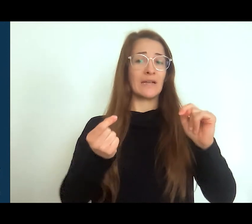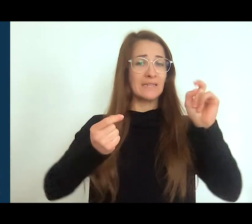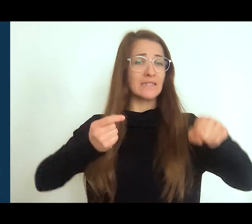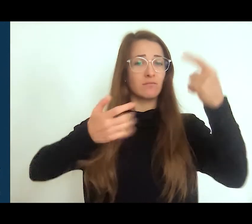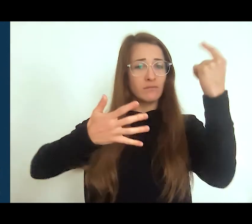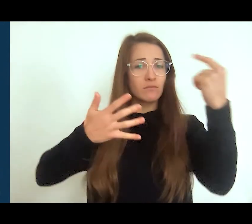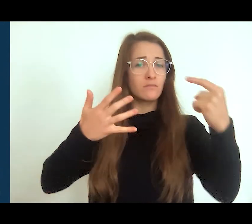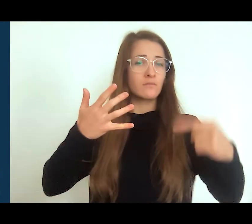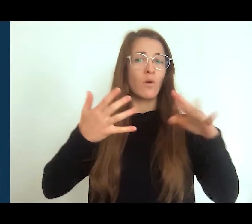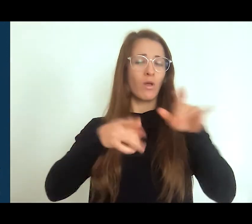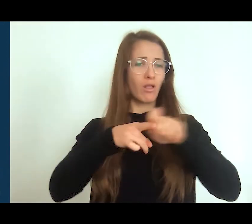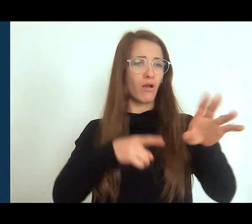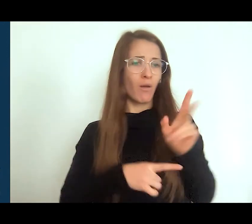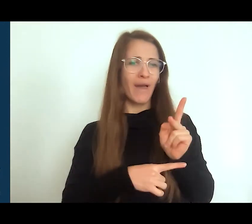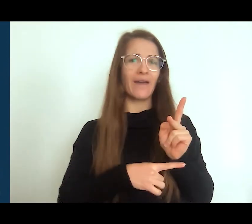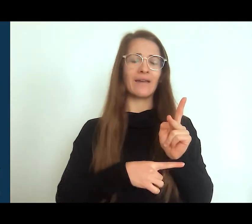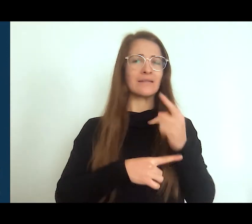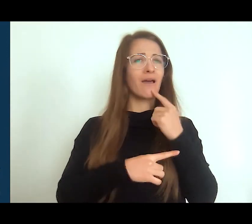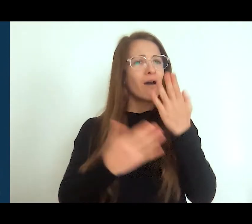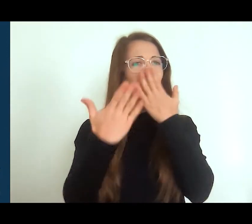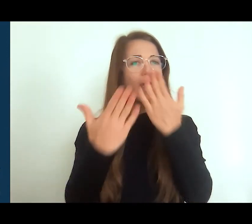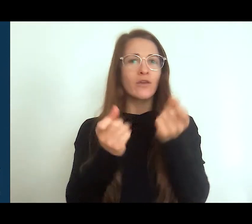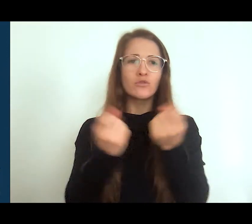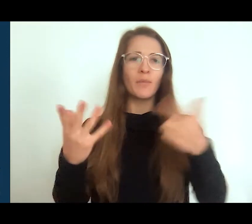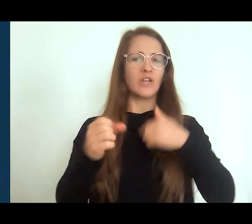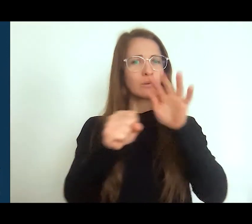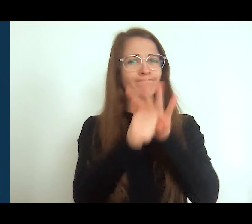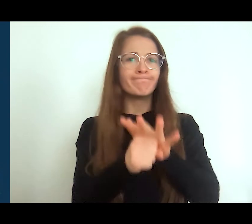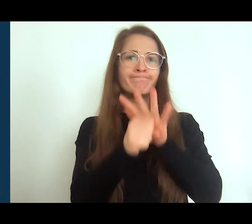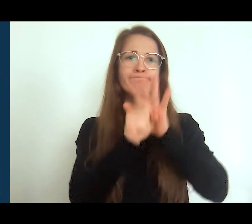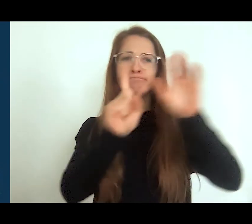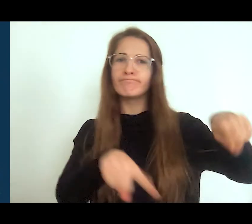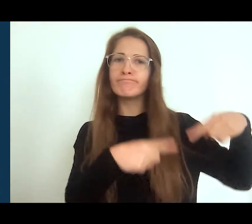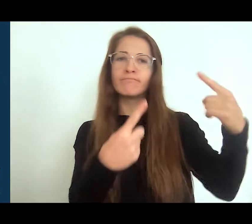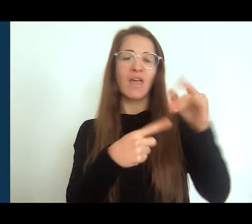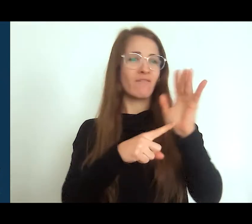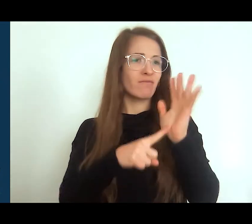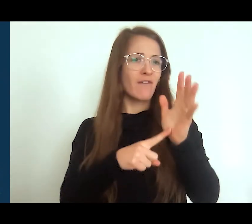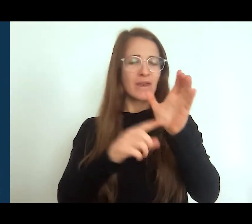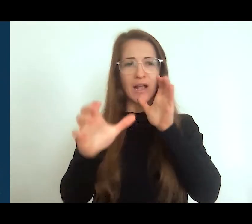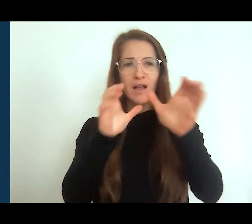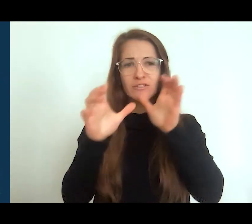NUMBER, AND SAY YOU CAN DO THIS, THIS IS WHAT YOU HAVE TO DO AND THEY'LL CALL BACK AND SAY THANK YOU SO MUCH.